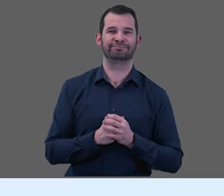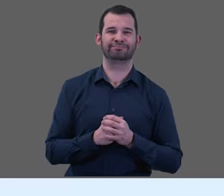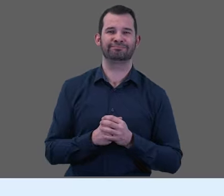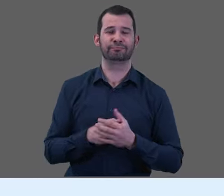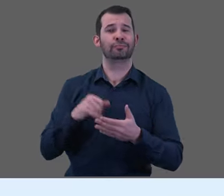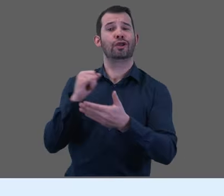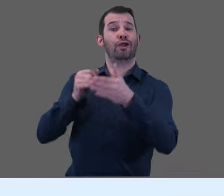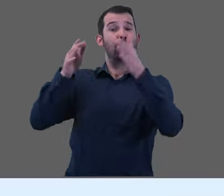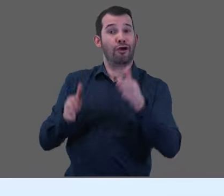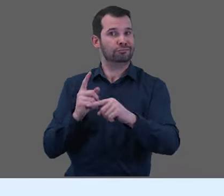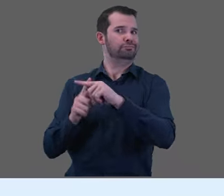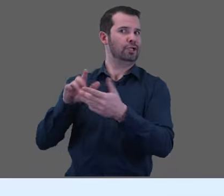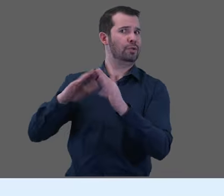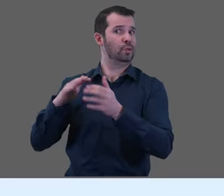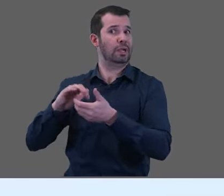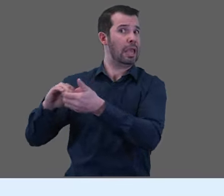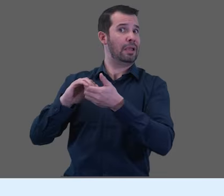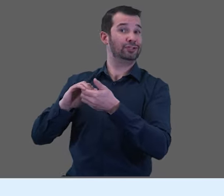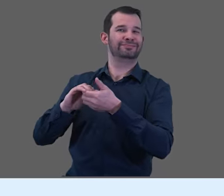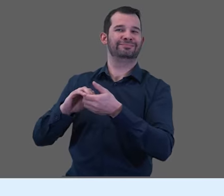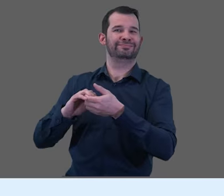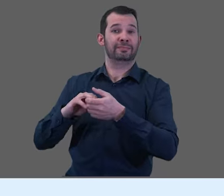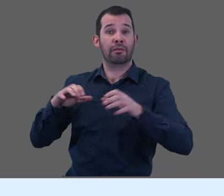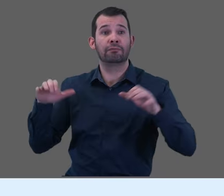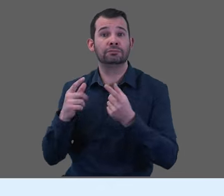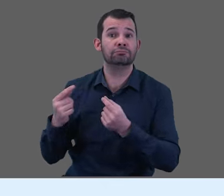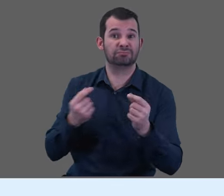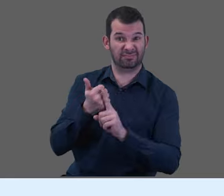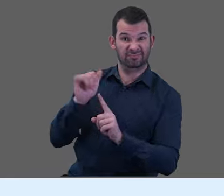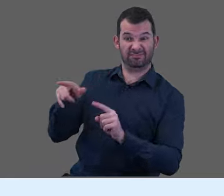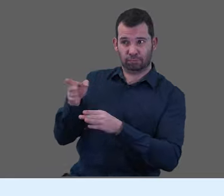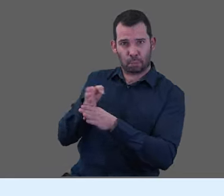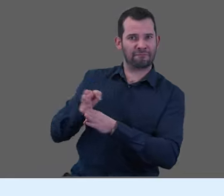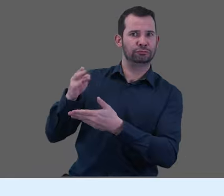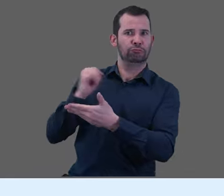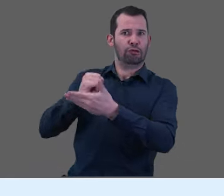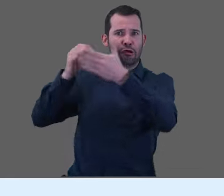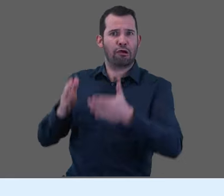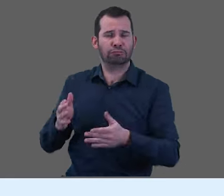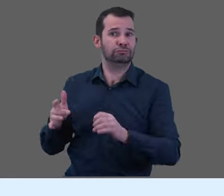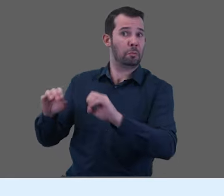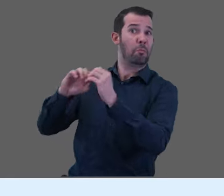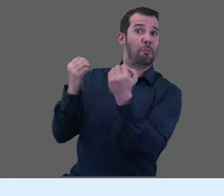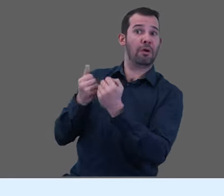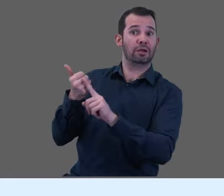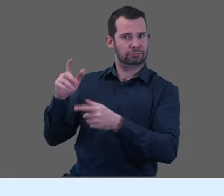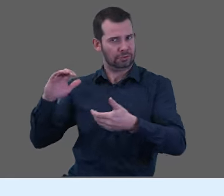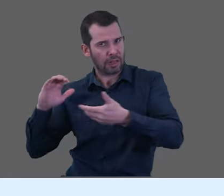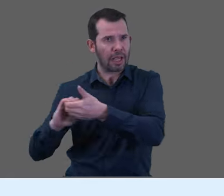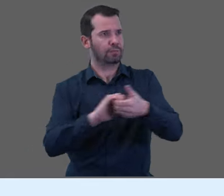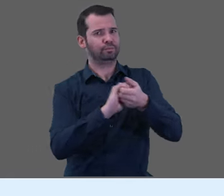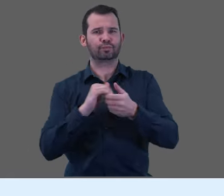Artists and community collaboration. Activities wherein professional artists and organizations collaborate